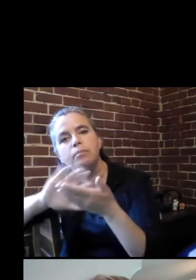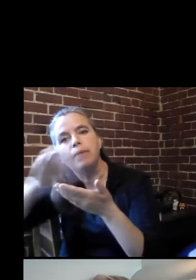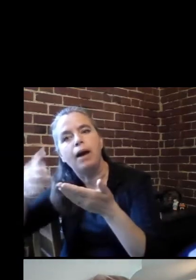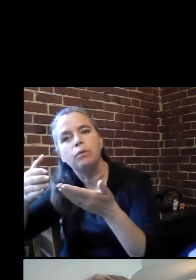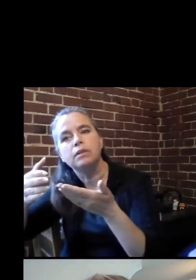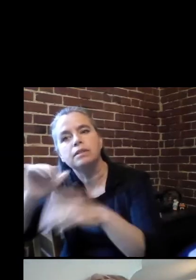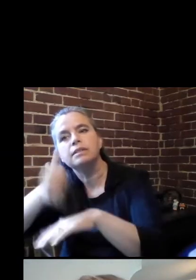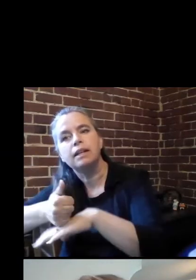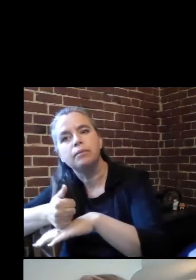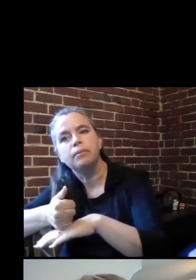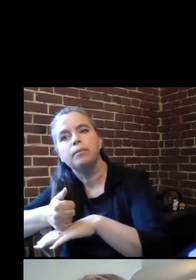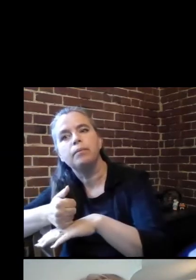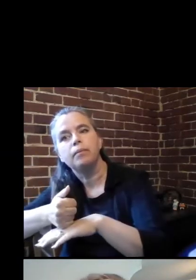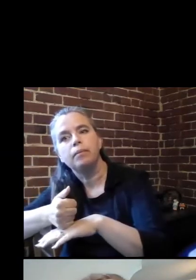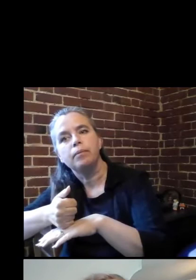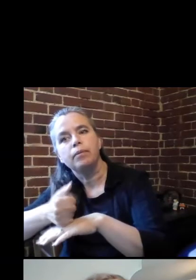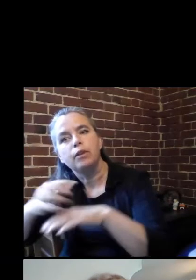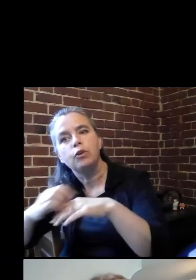Grapes may have been a feasting food.